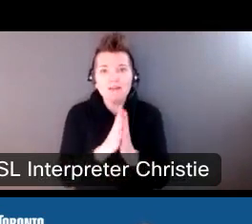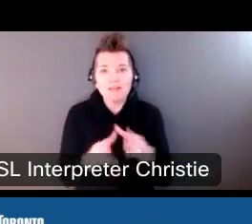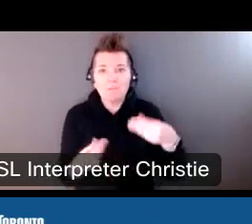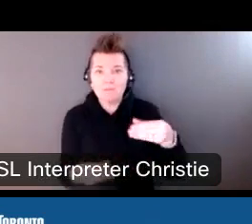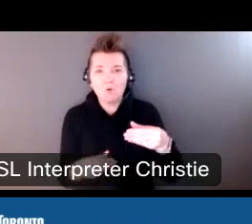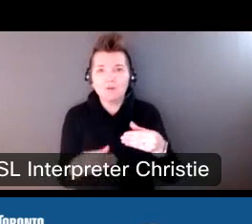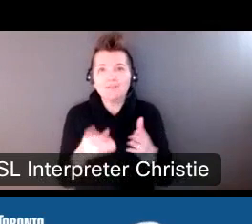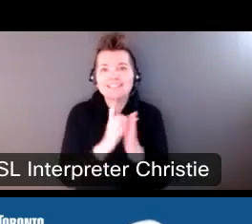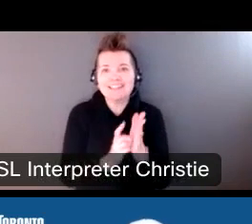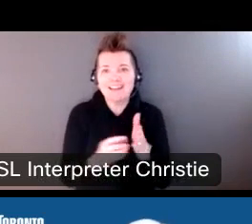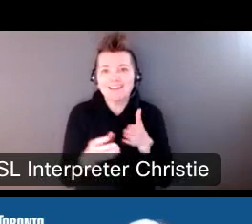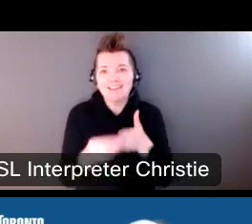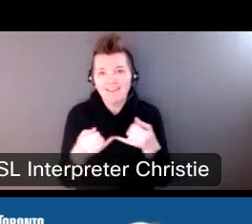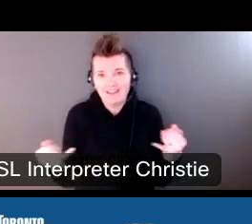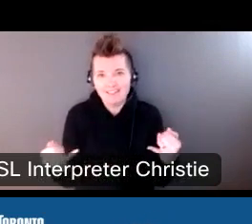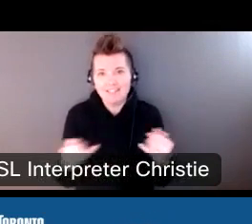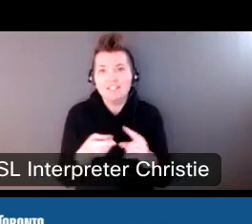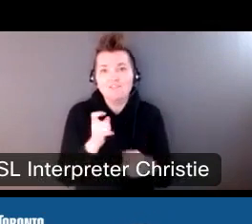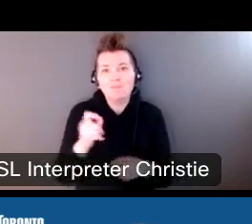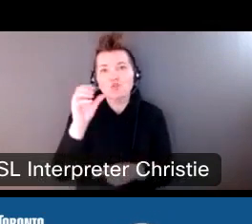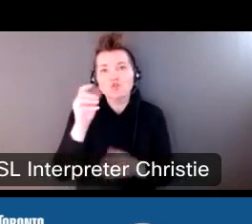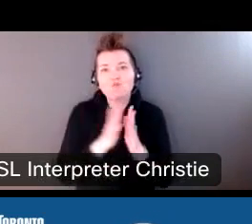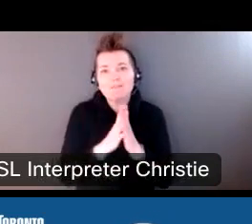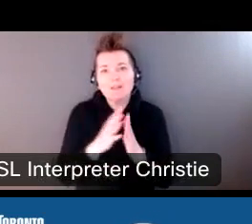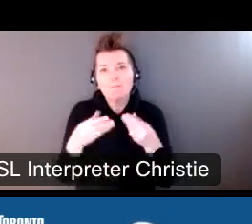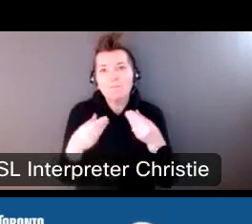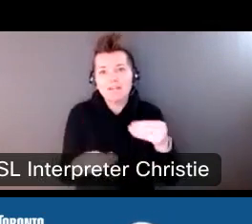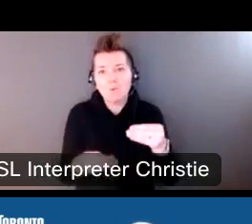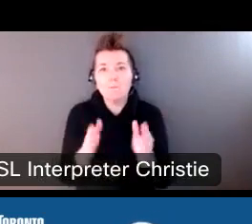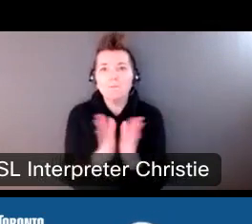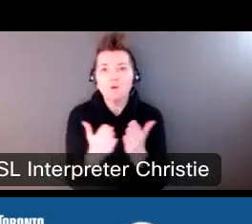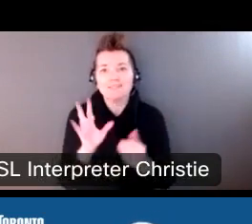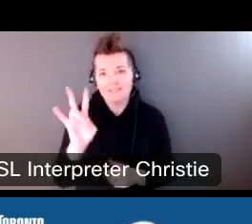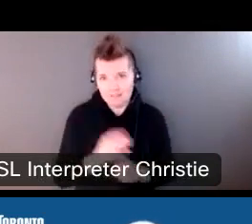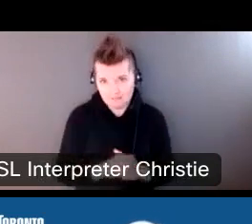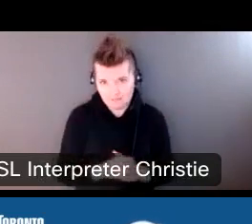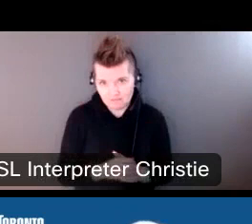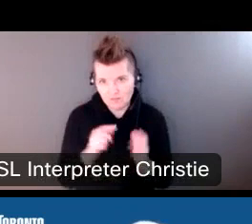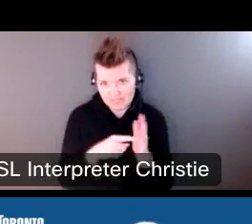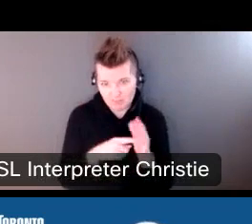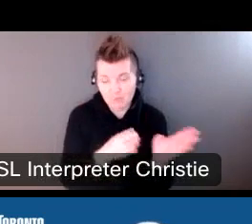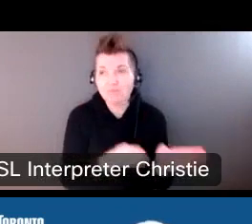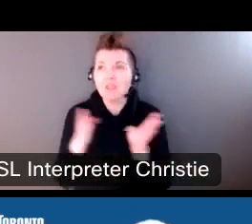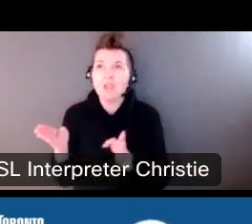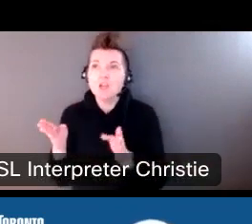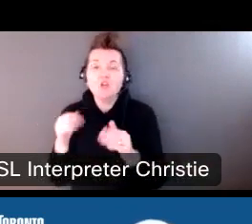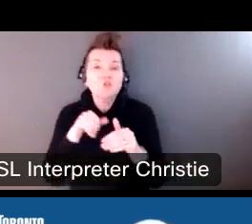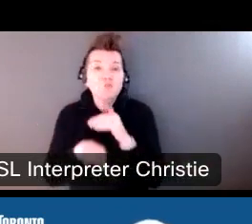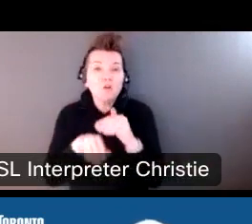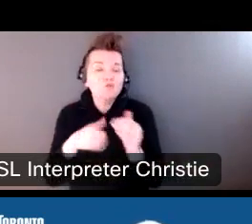Ontario traffic manual Book 7. Also the Toronto accessibility design guidelines